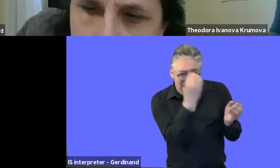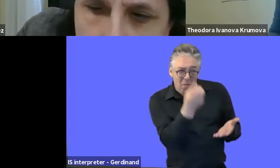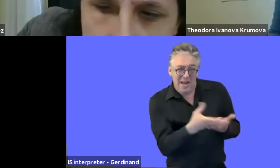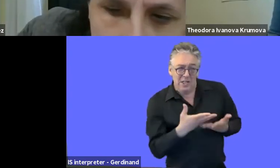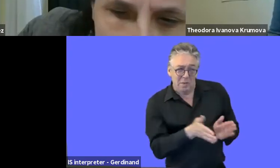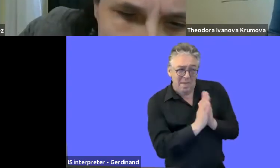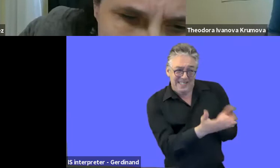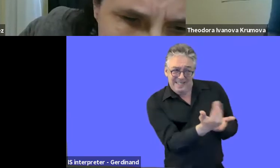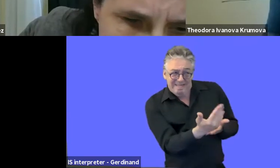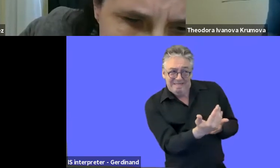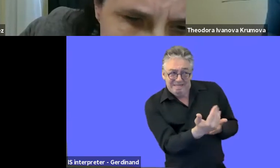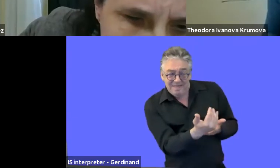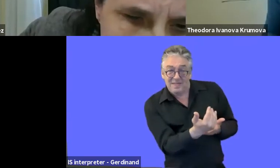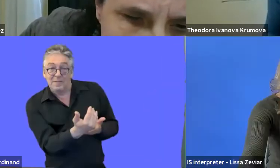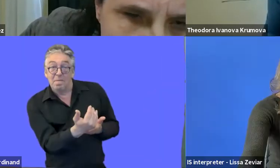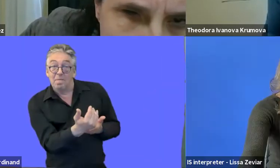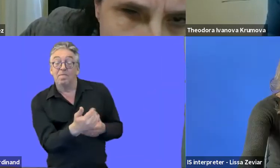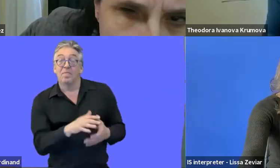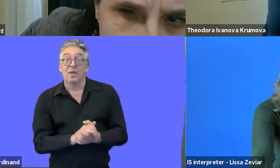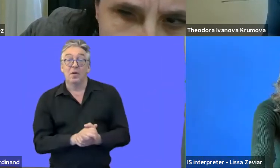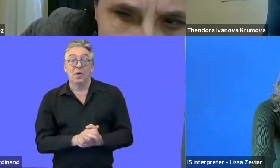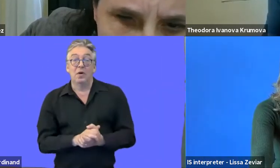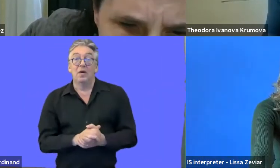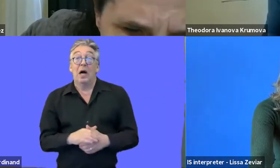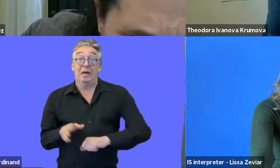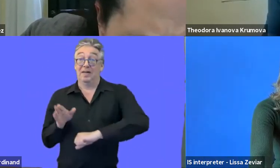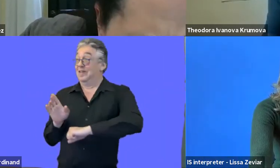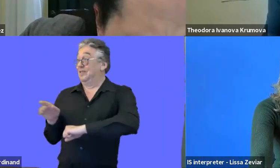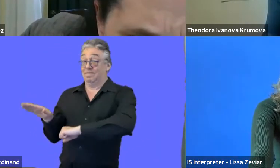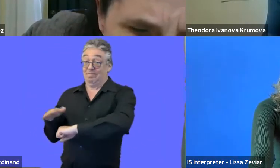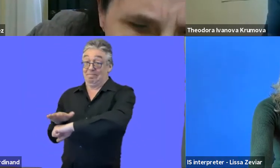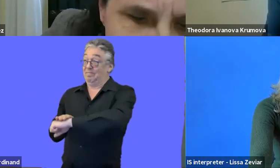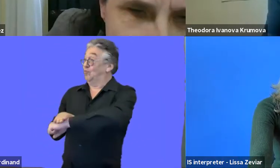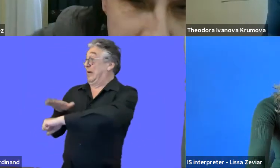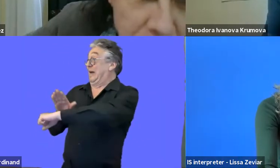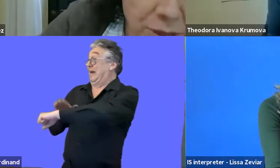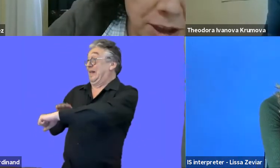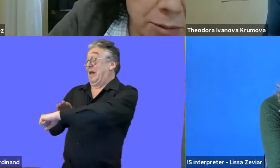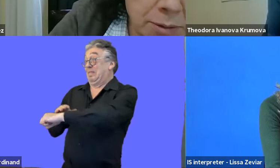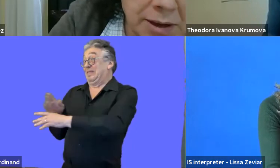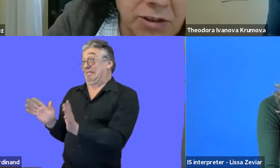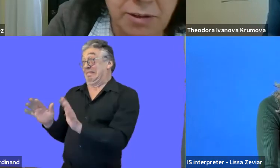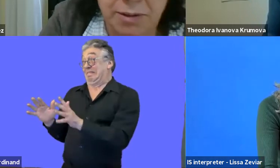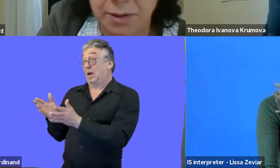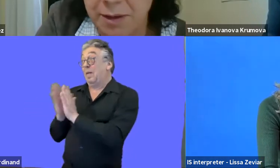We don't have much more time. Please conclude your intervention. Thank you, very much.